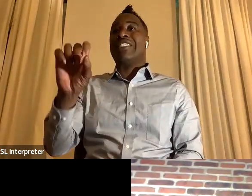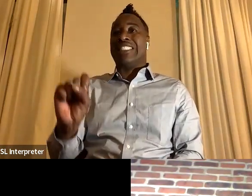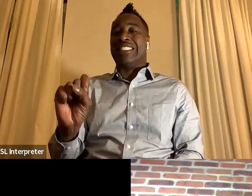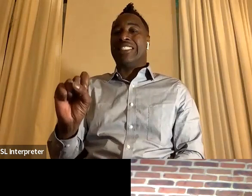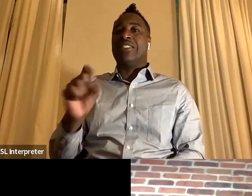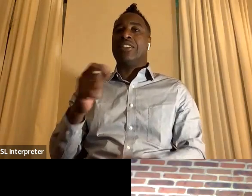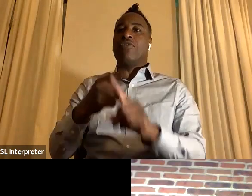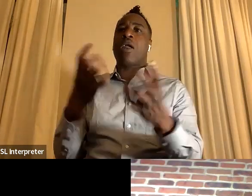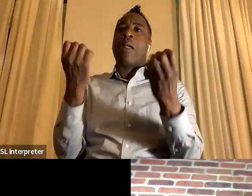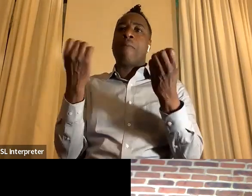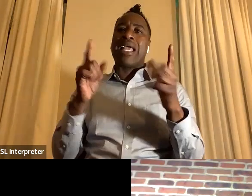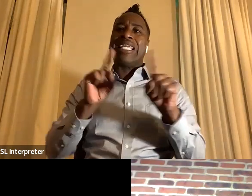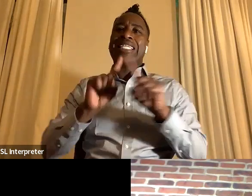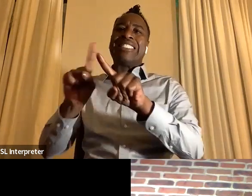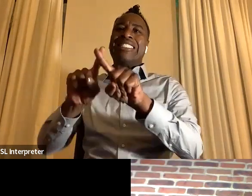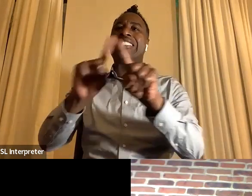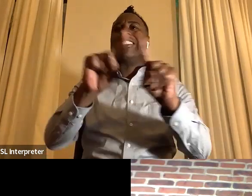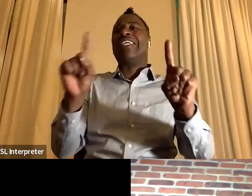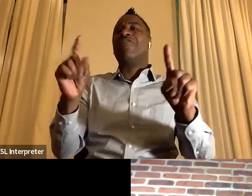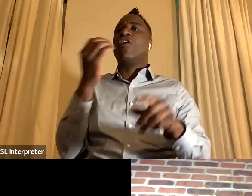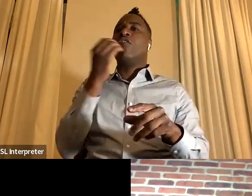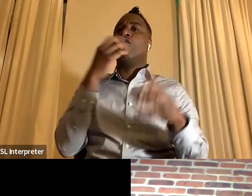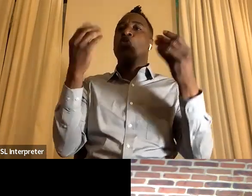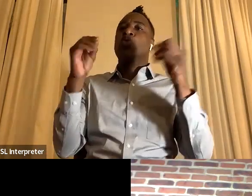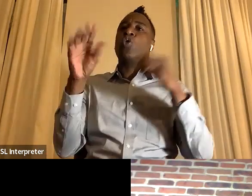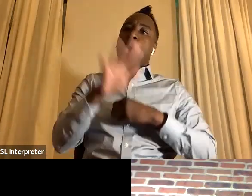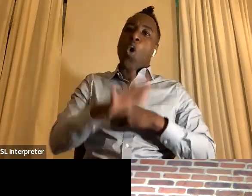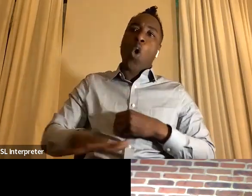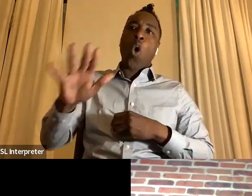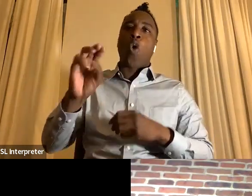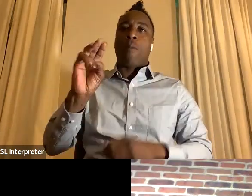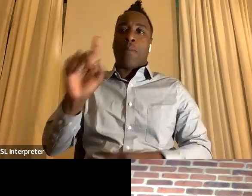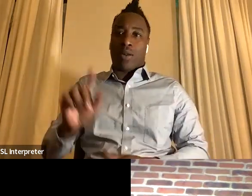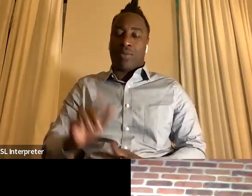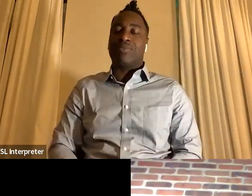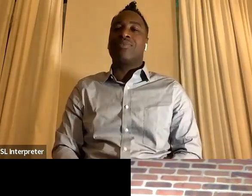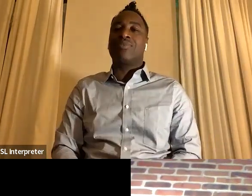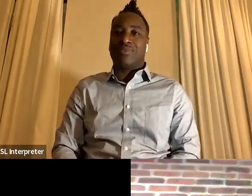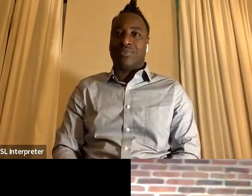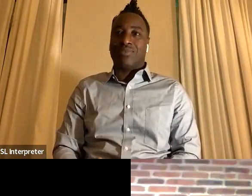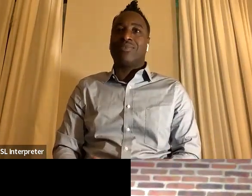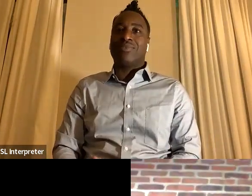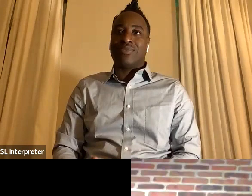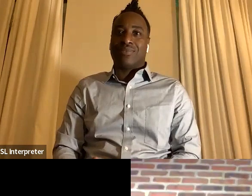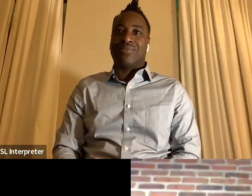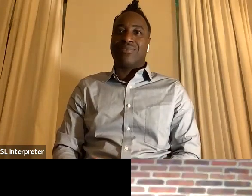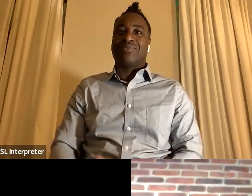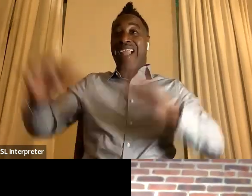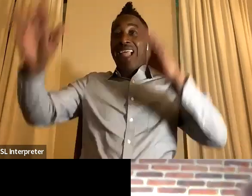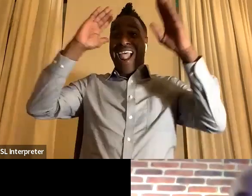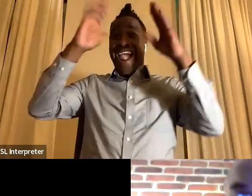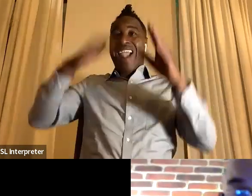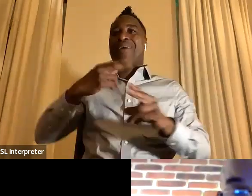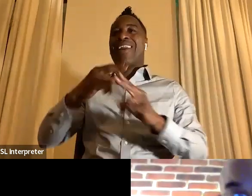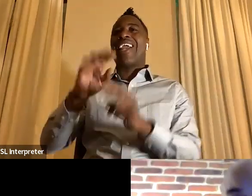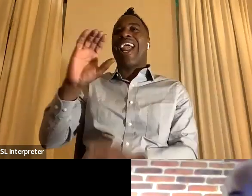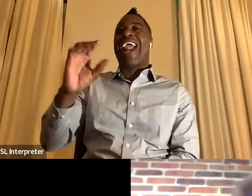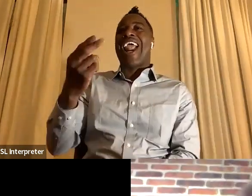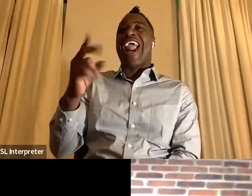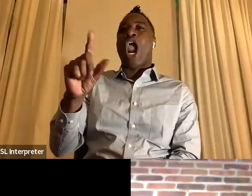grocery stores across Maryland. Hi, I'm Chloe Griffin from P.G.